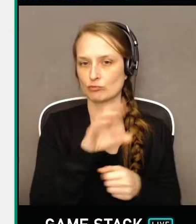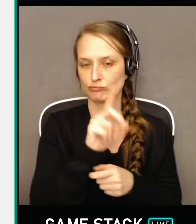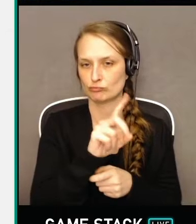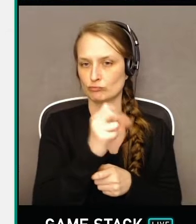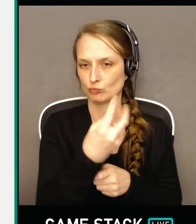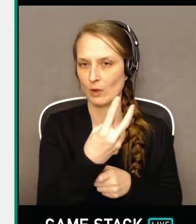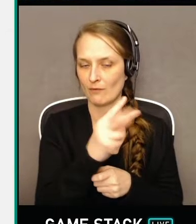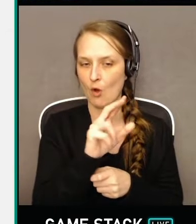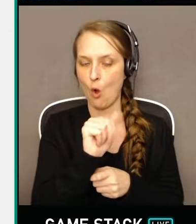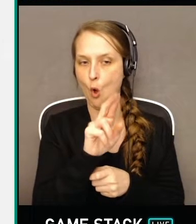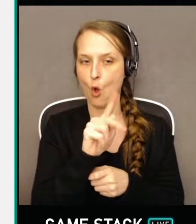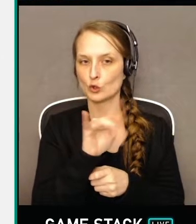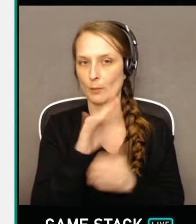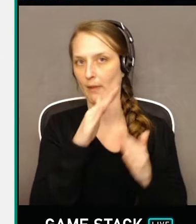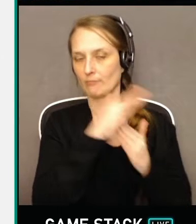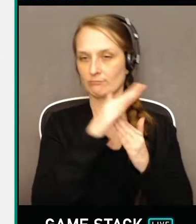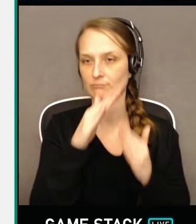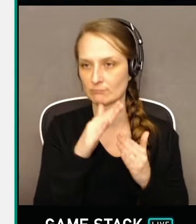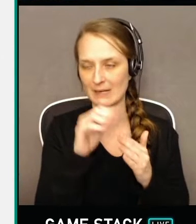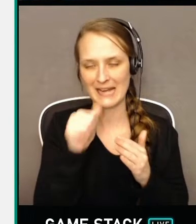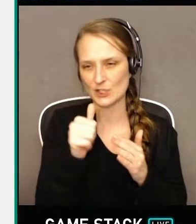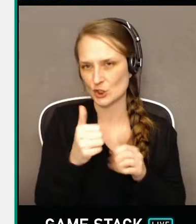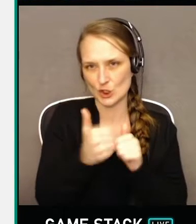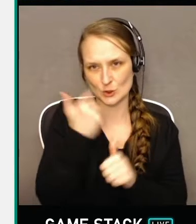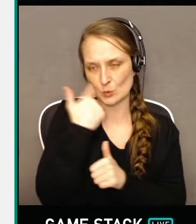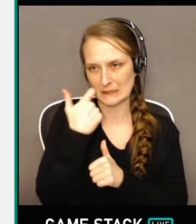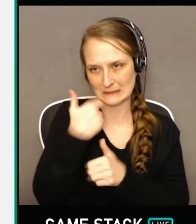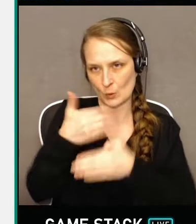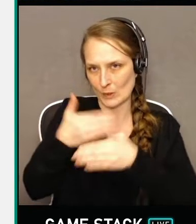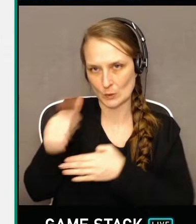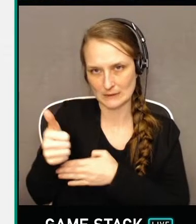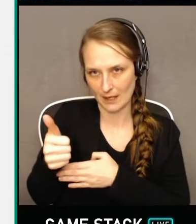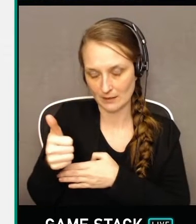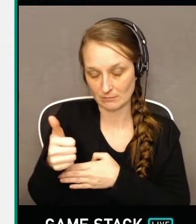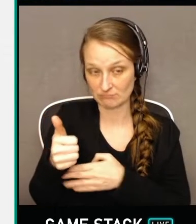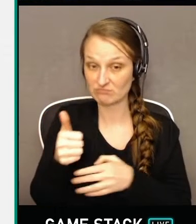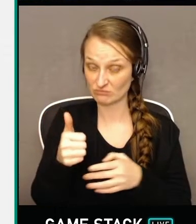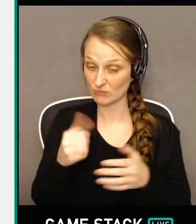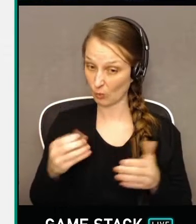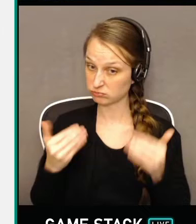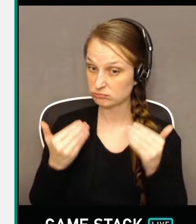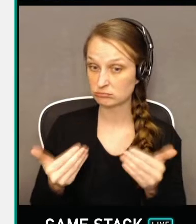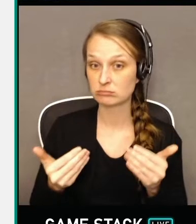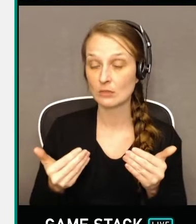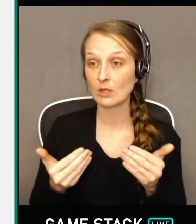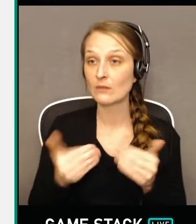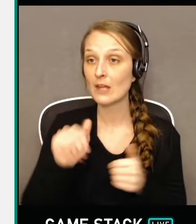not just the more recent versions of Windows 10. We did just that. The Agility SDK lets developers bring